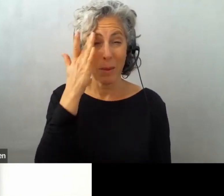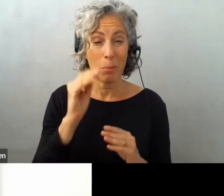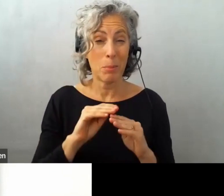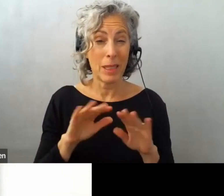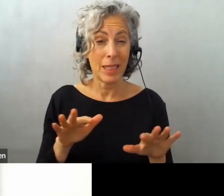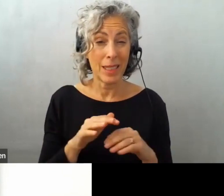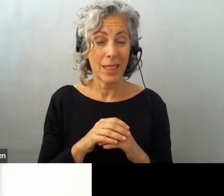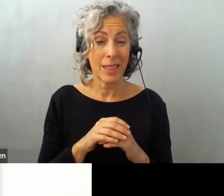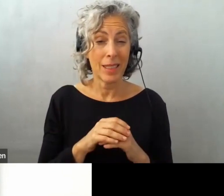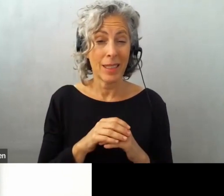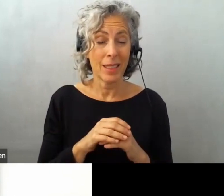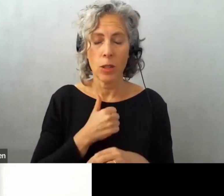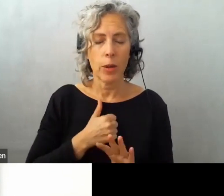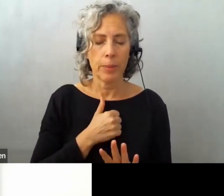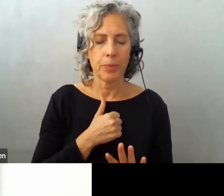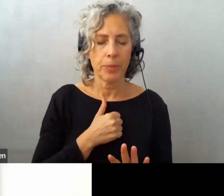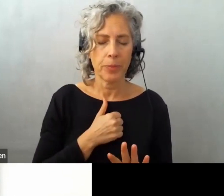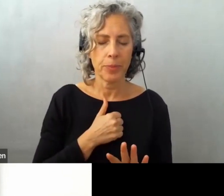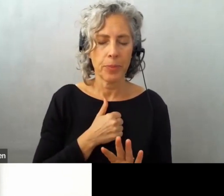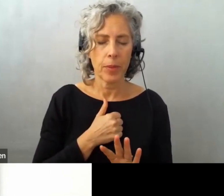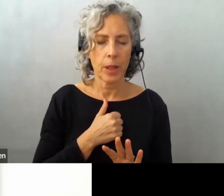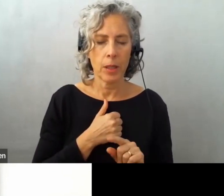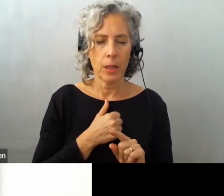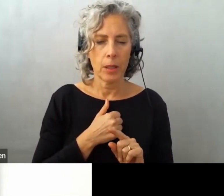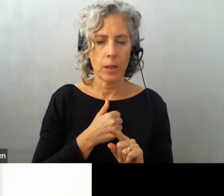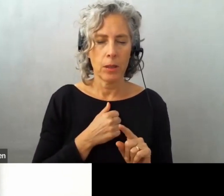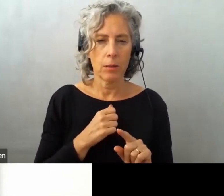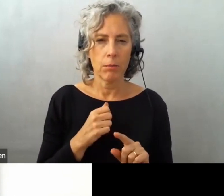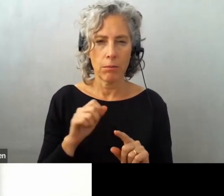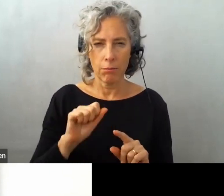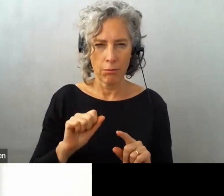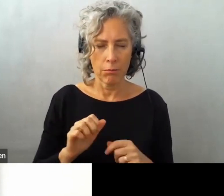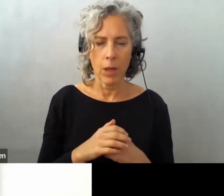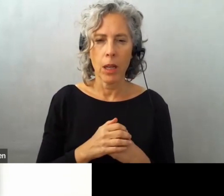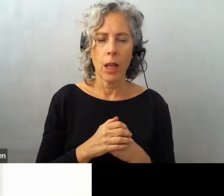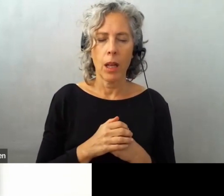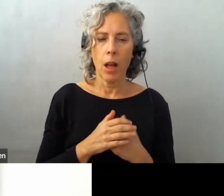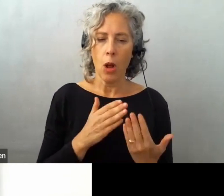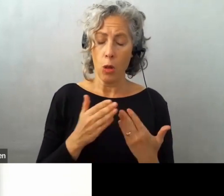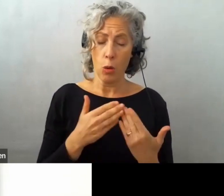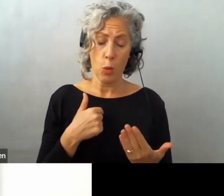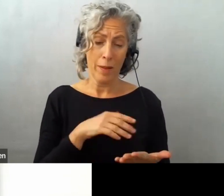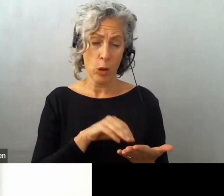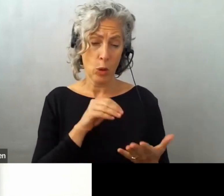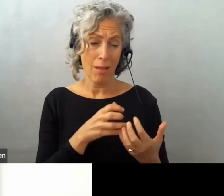issue, sorry. And although we have learned a lot about the